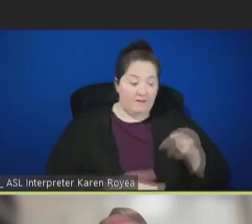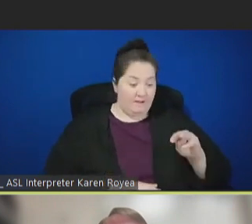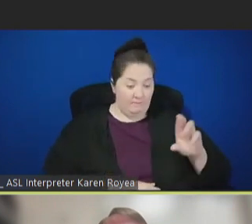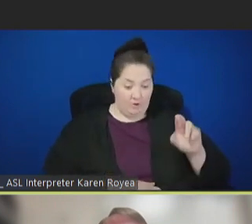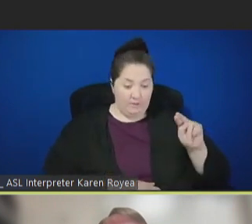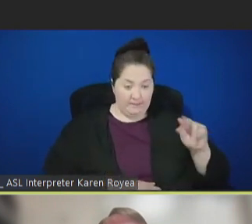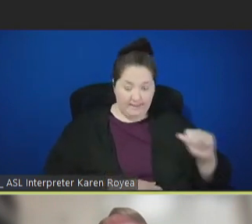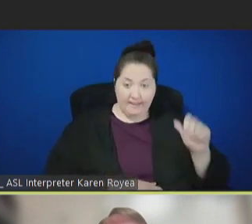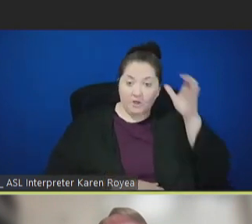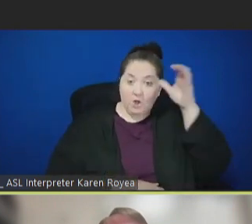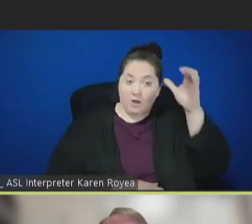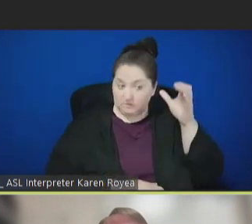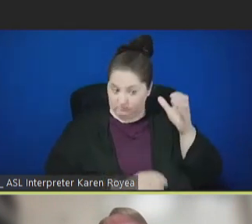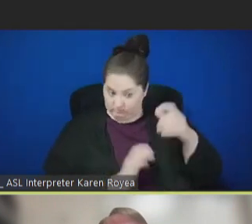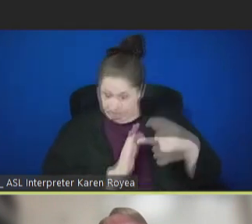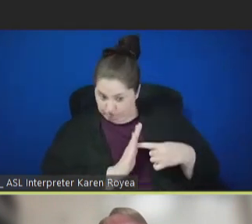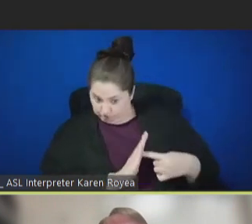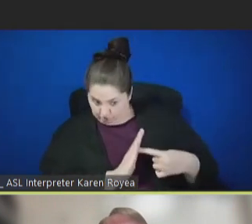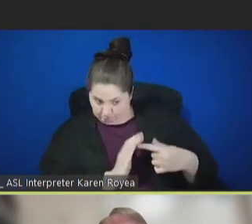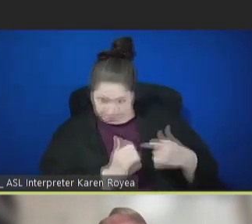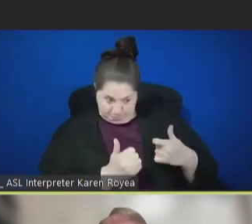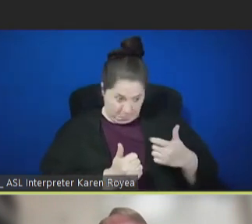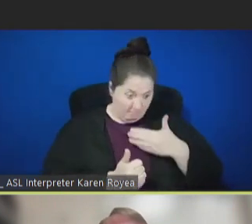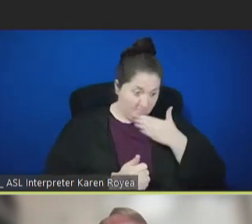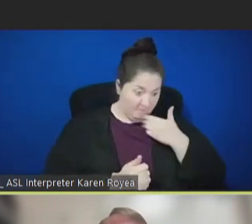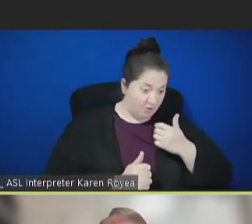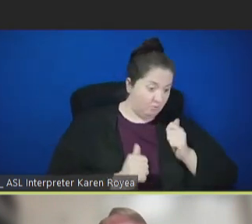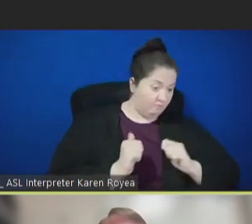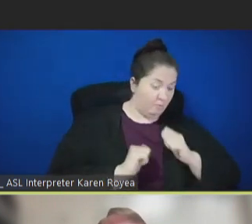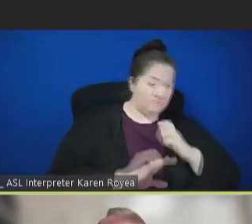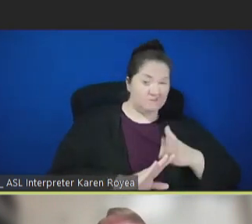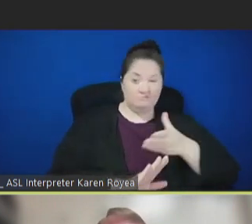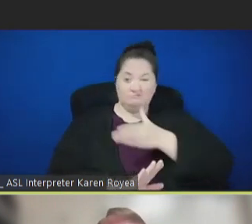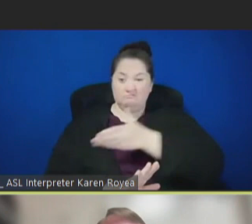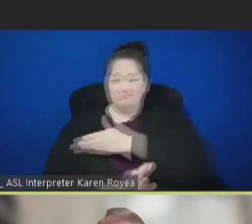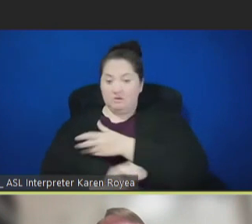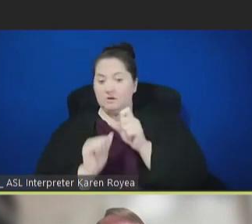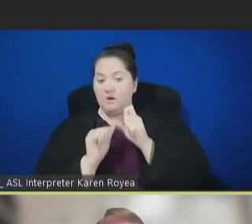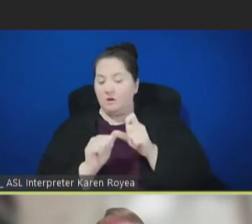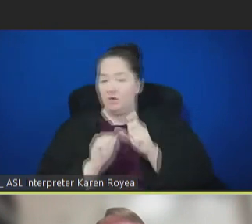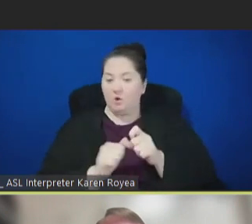should promise for better performance than its predecessor in ongoing clinical studies, of which